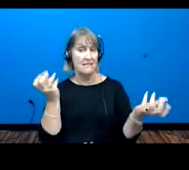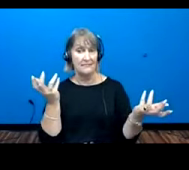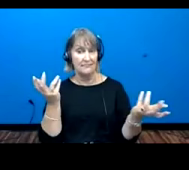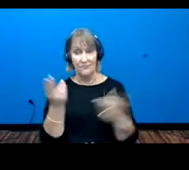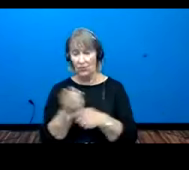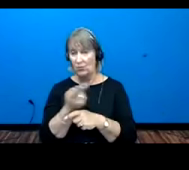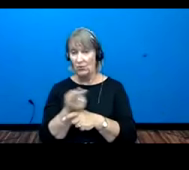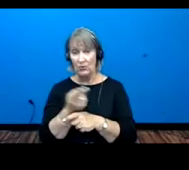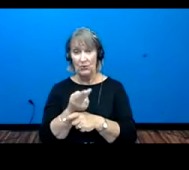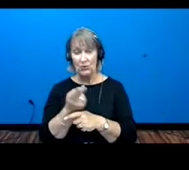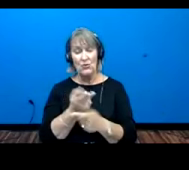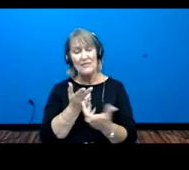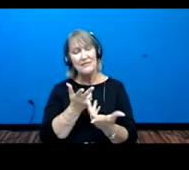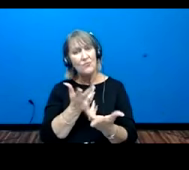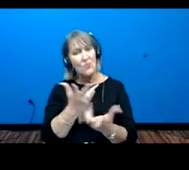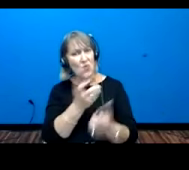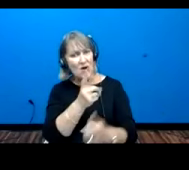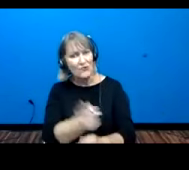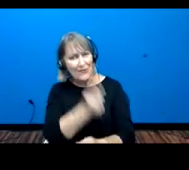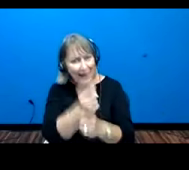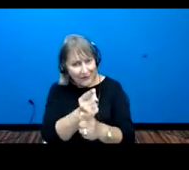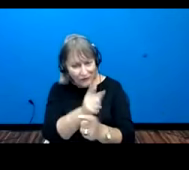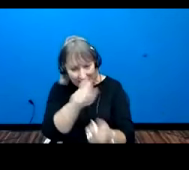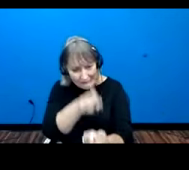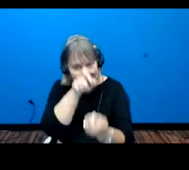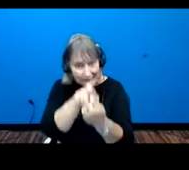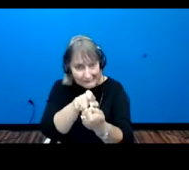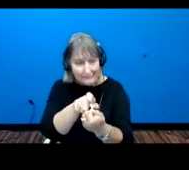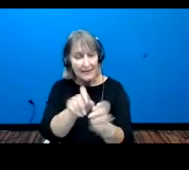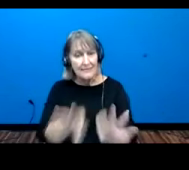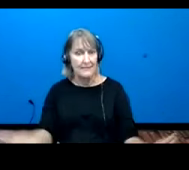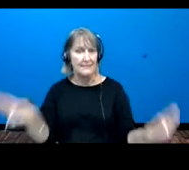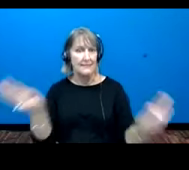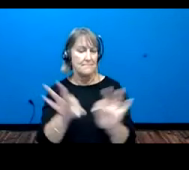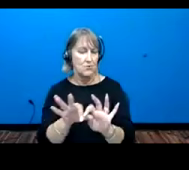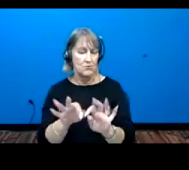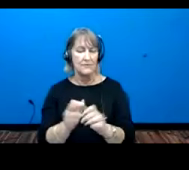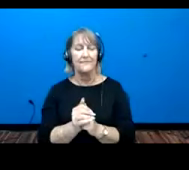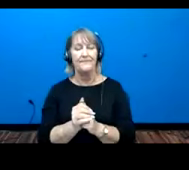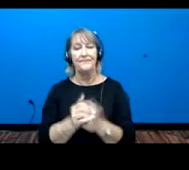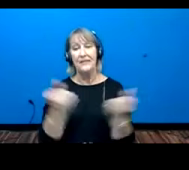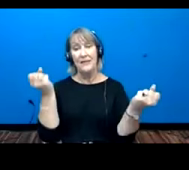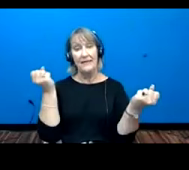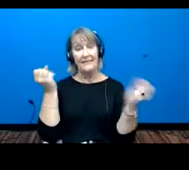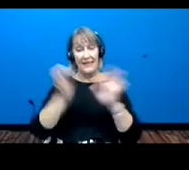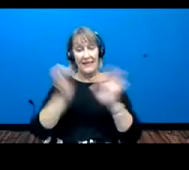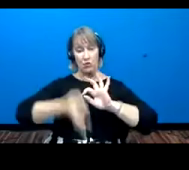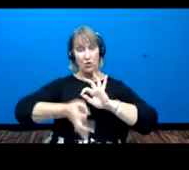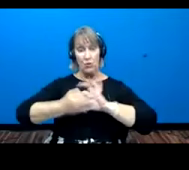as close to accurate and get it right on as much as we can. So the video interpreter then has that opportunity to review